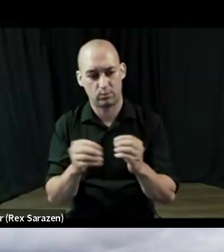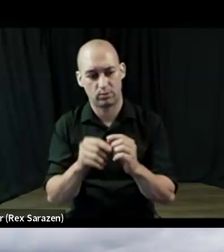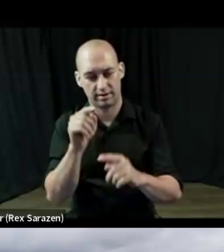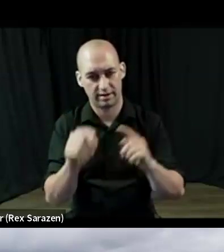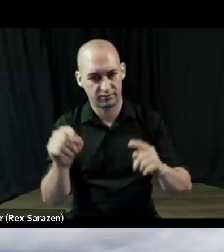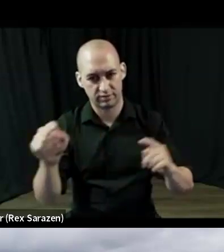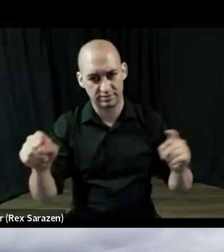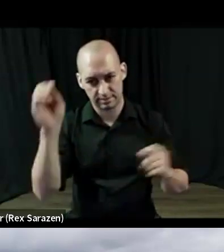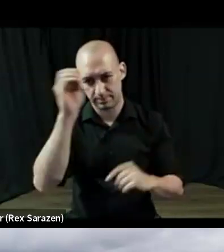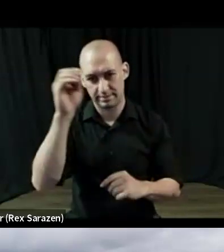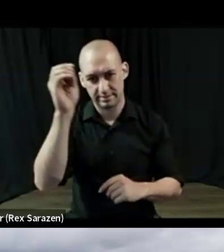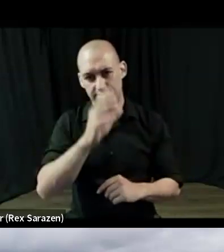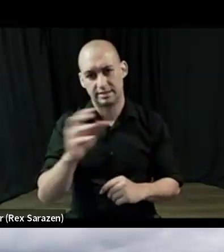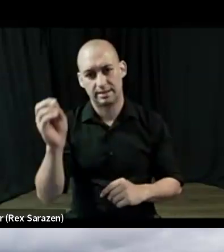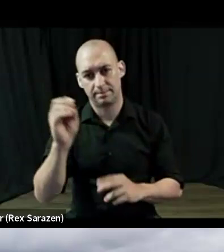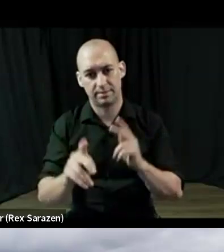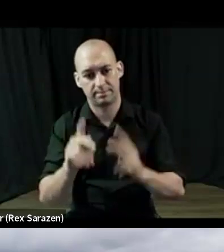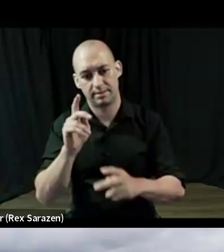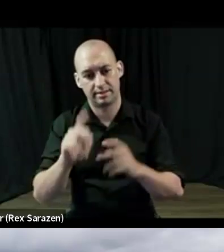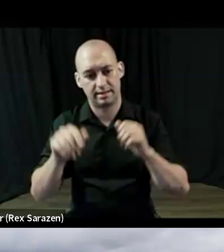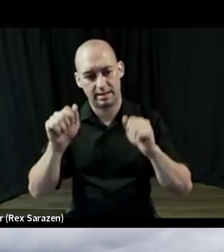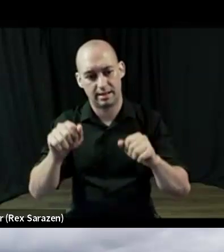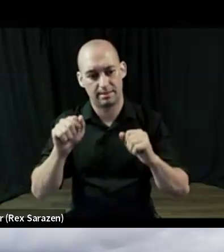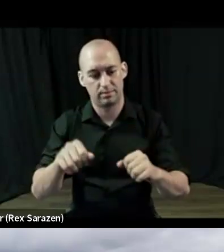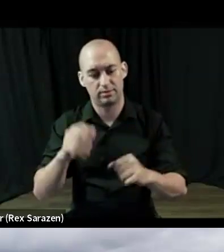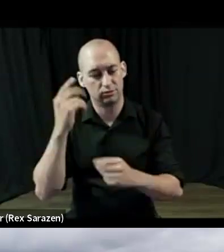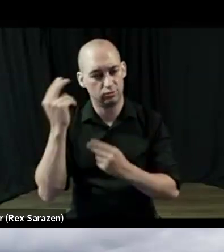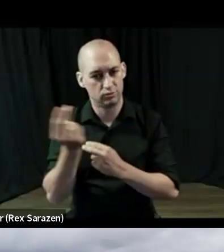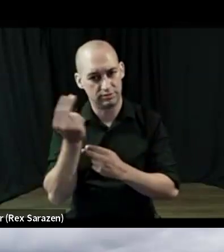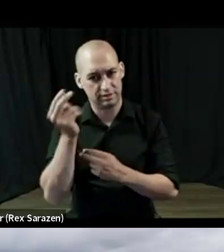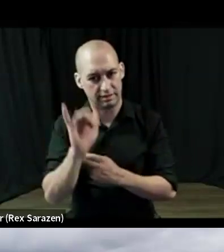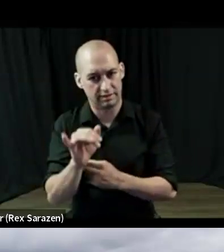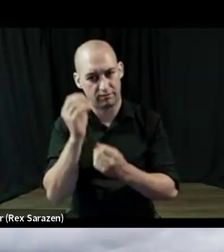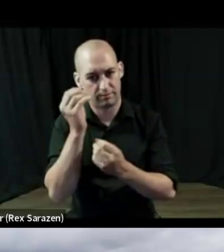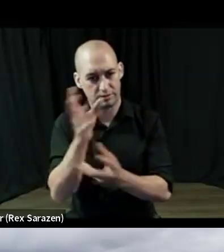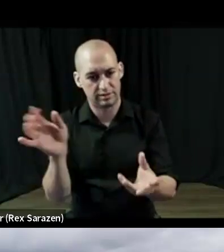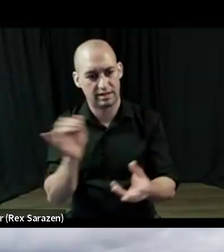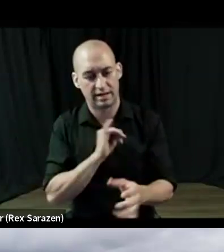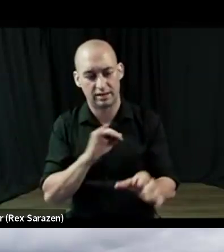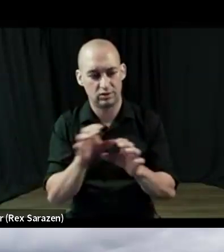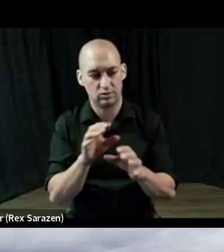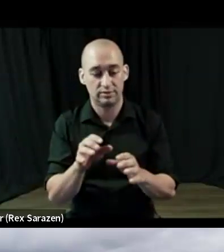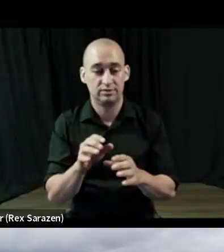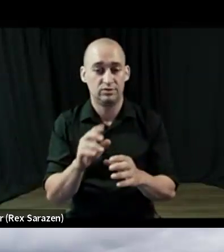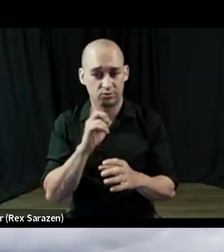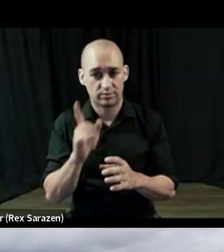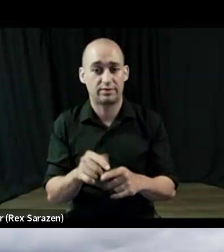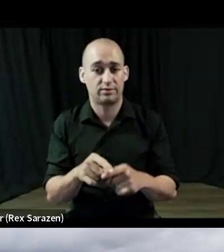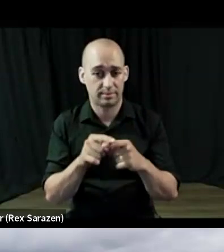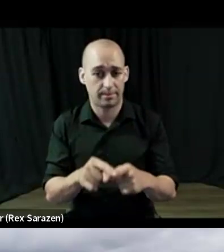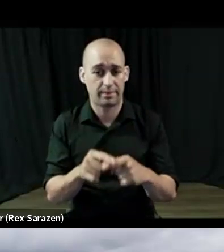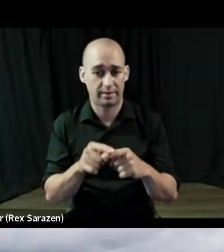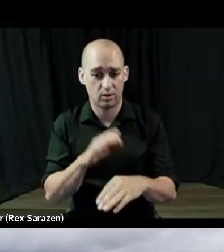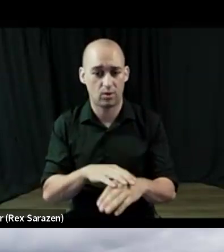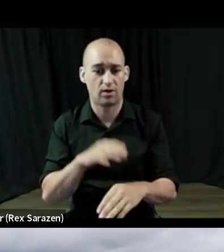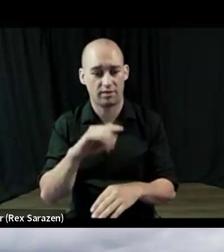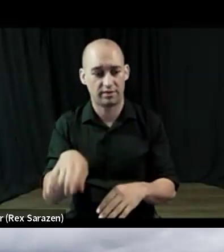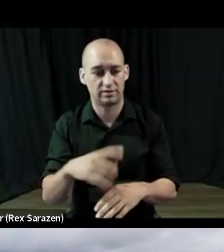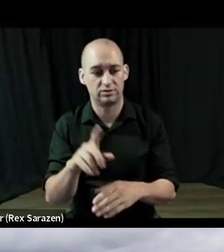and people able to consume the information. I do very much rely on those newsletters that you send